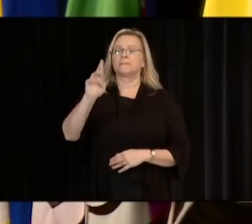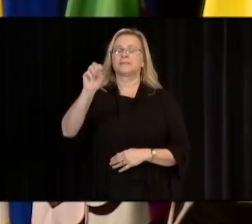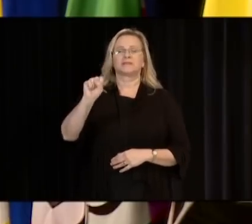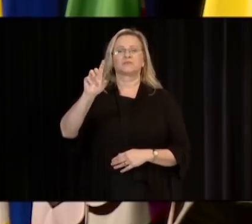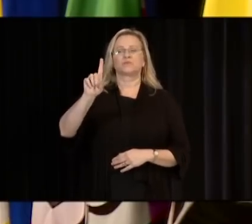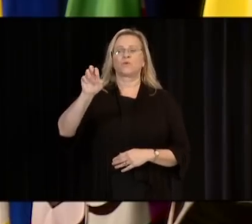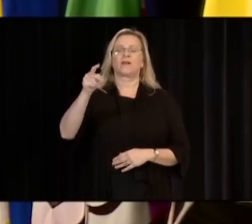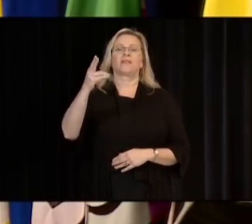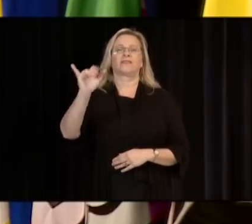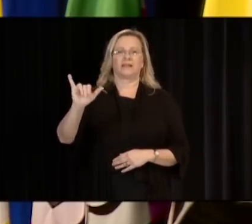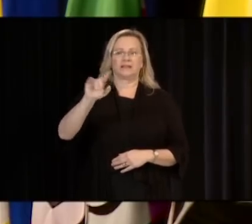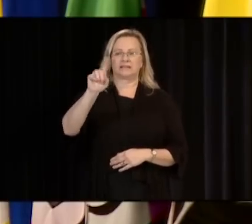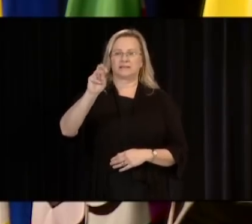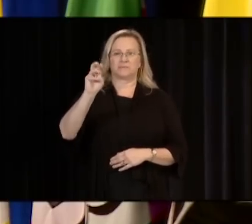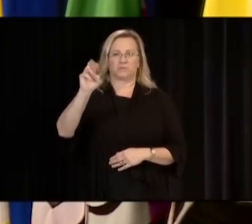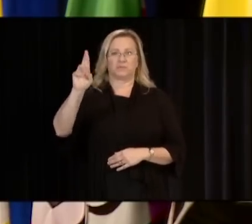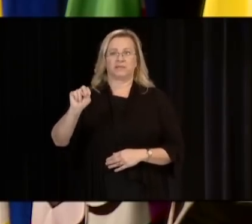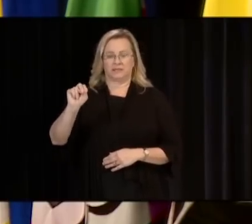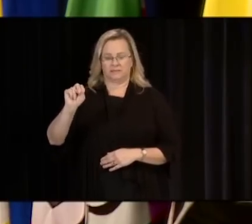WHO WAS ELECTED BY HER CONSTIANTES